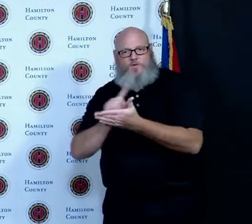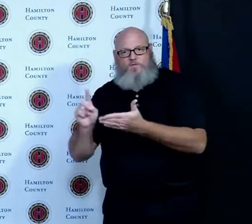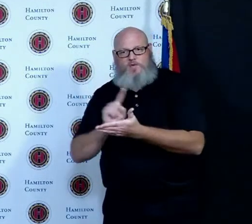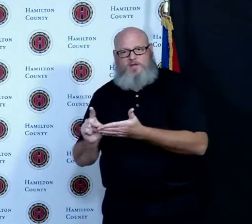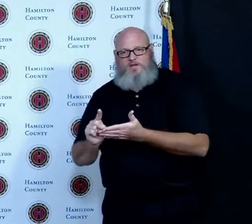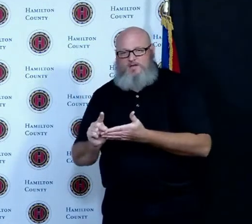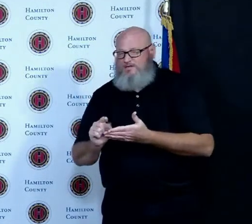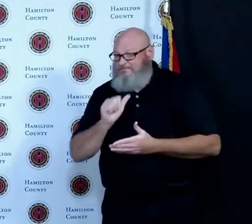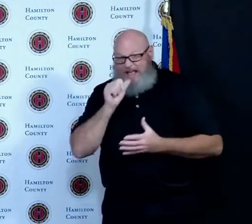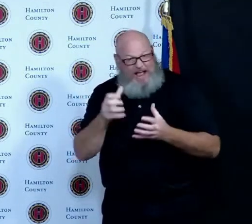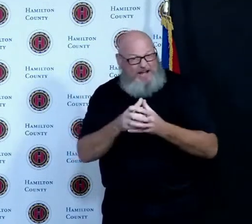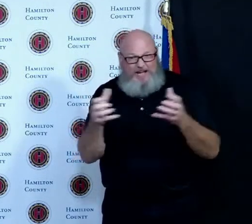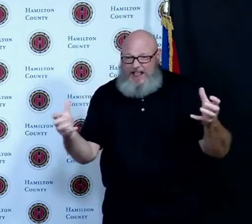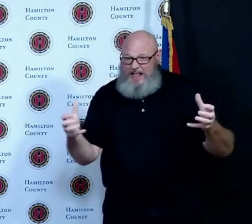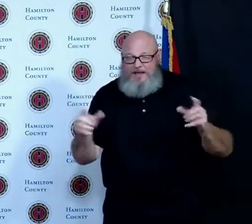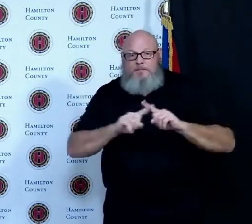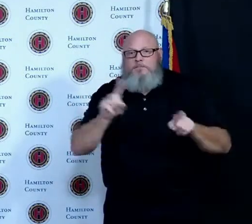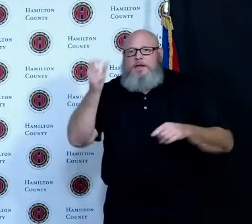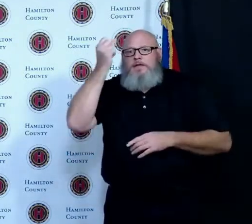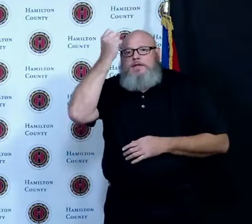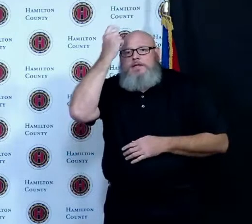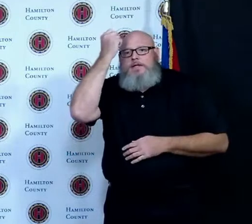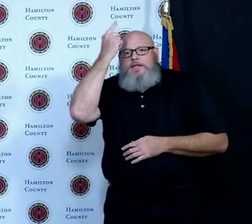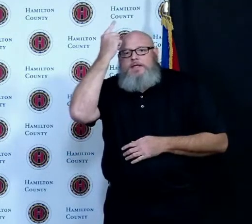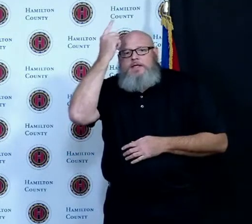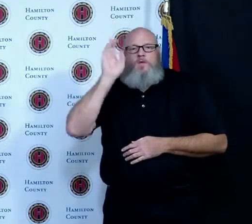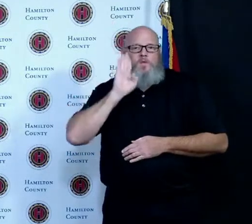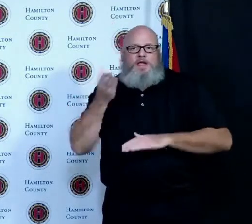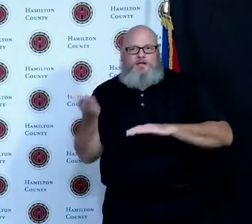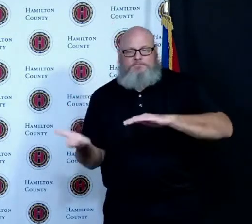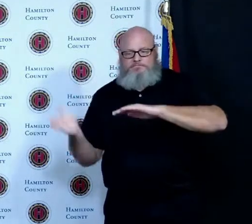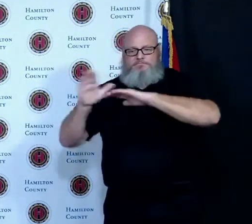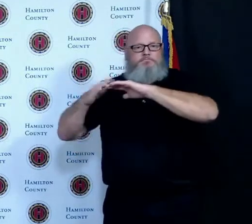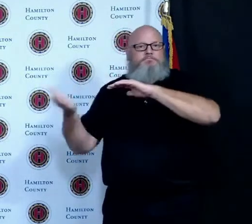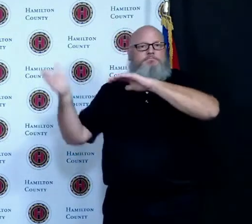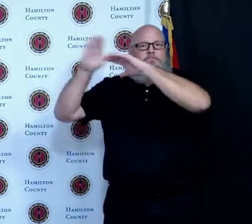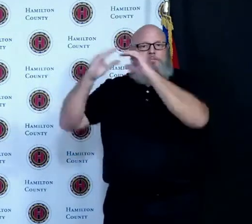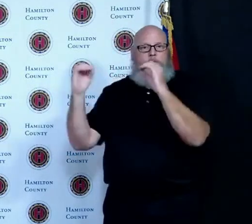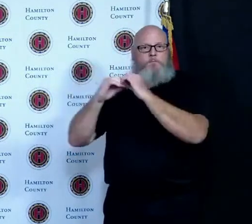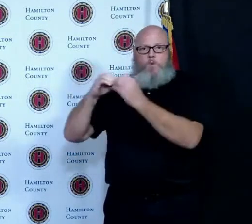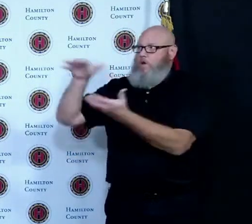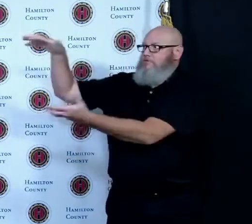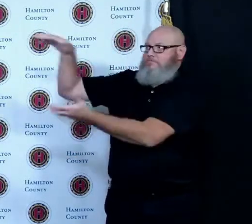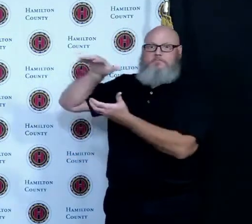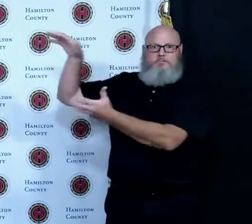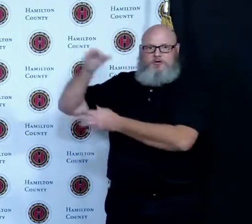capacity for more as we anticipate more coming to public health and our private partners I